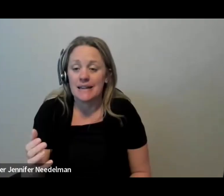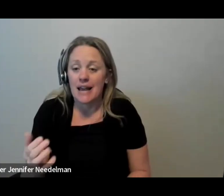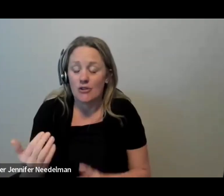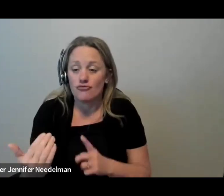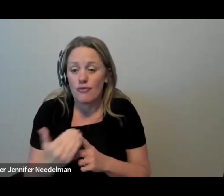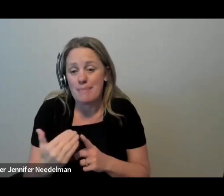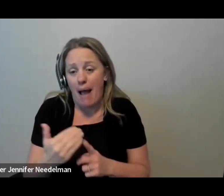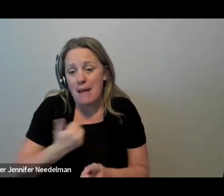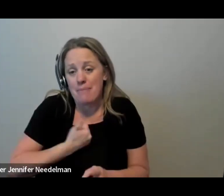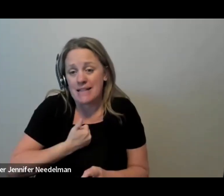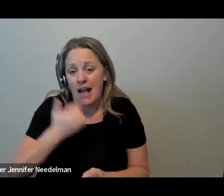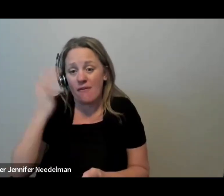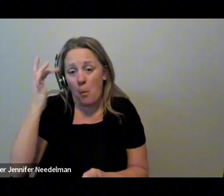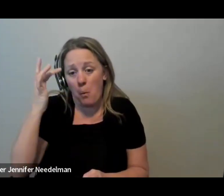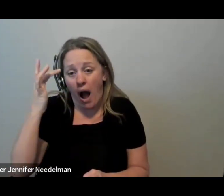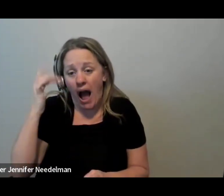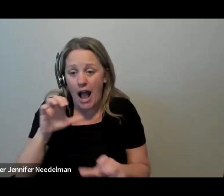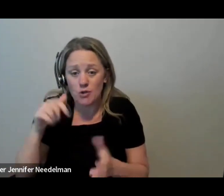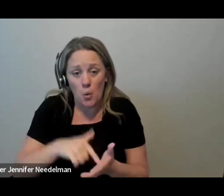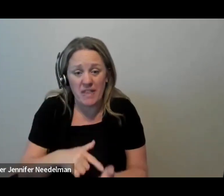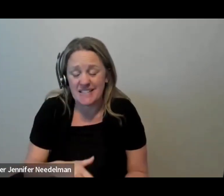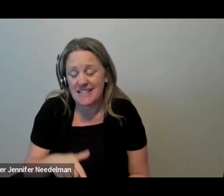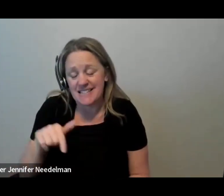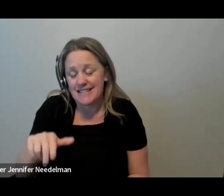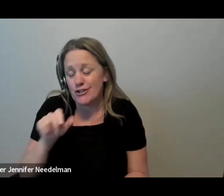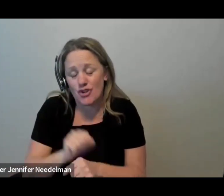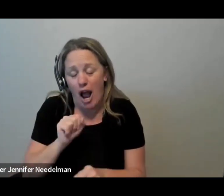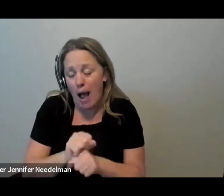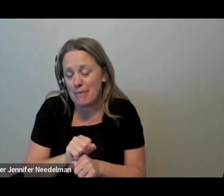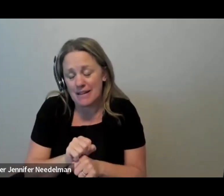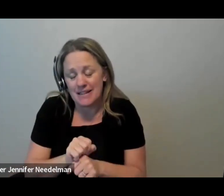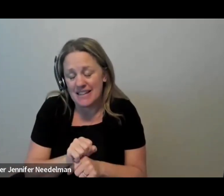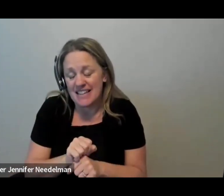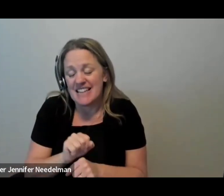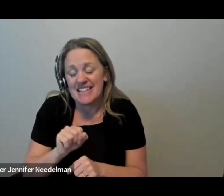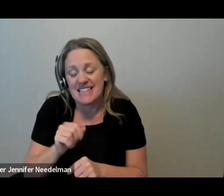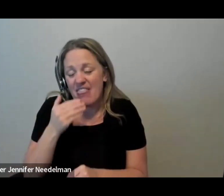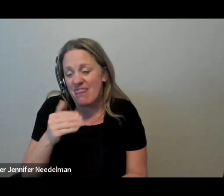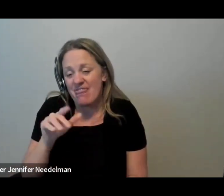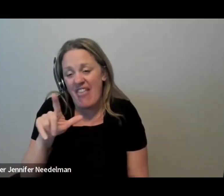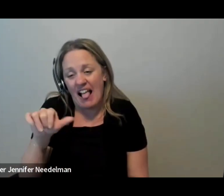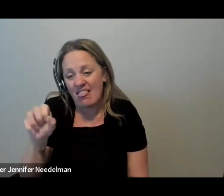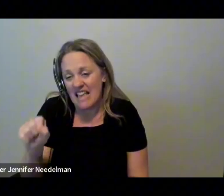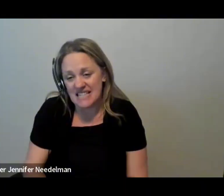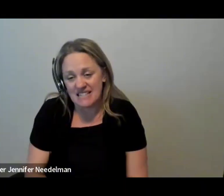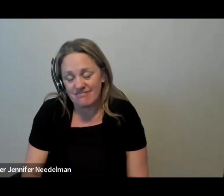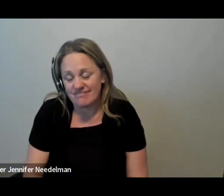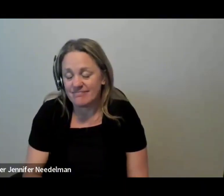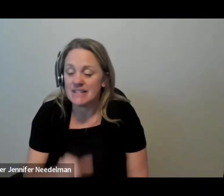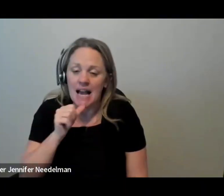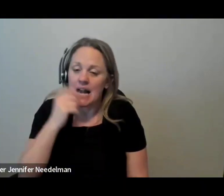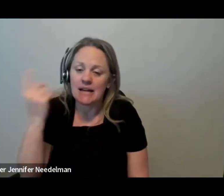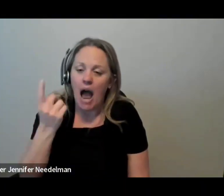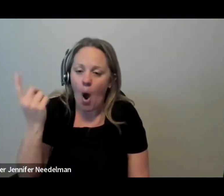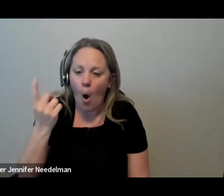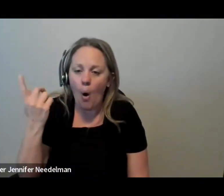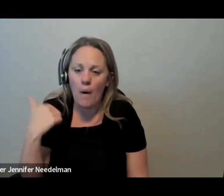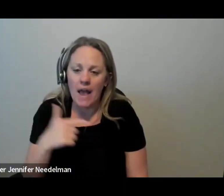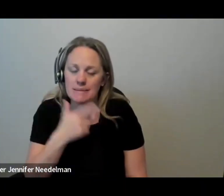because it's a thankless job if I can be honest. It's a thank you. I mean, not always, right? Because you do get those moments